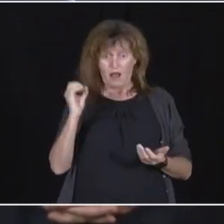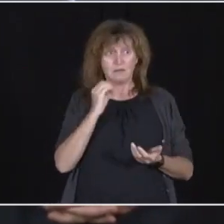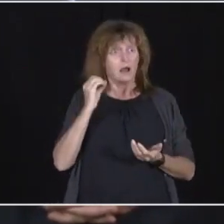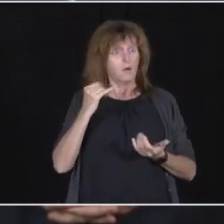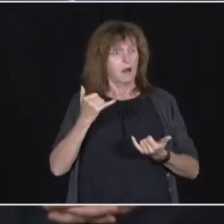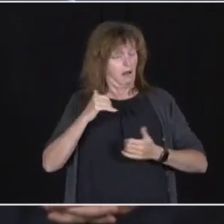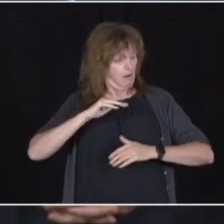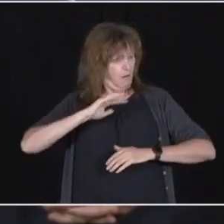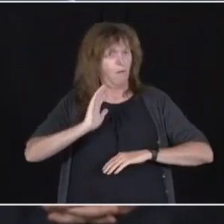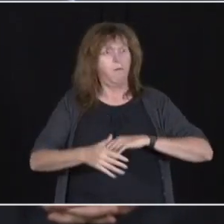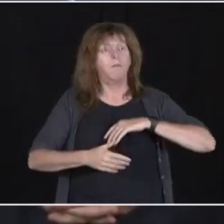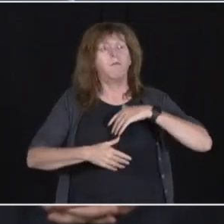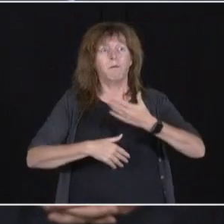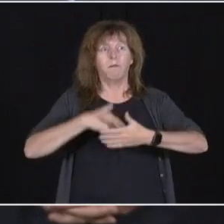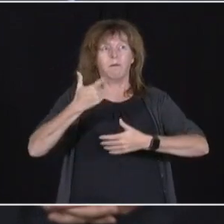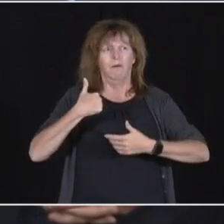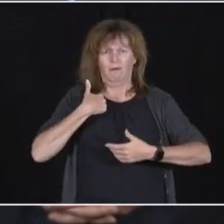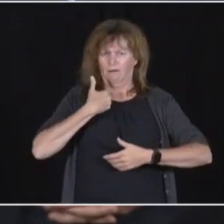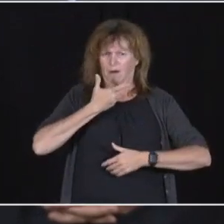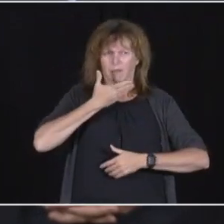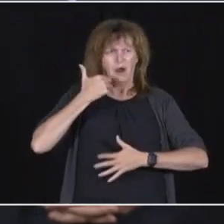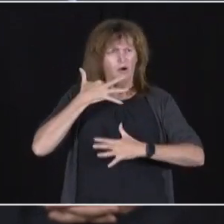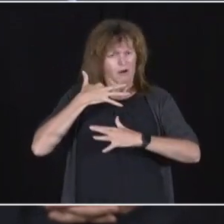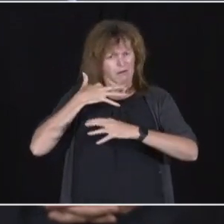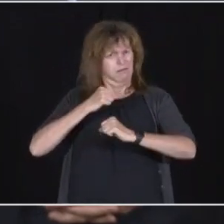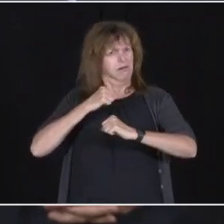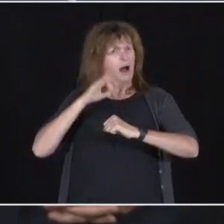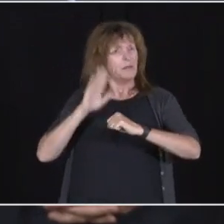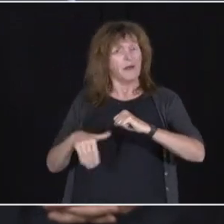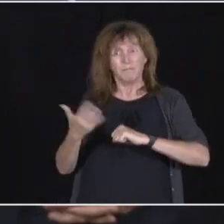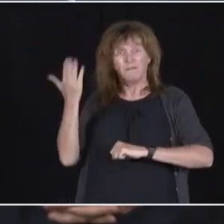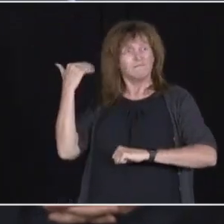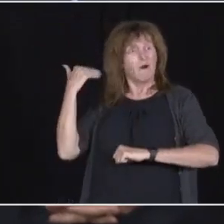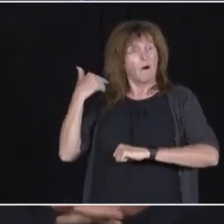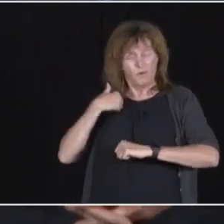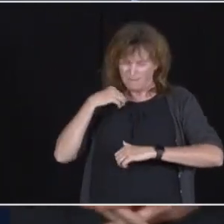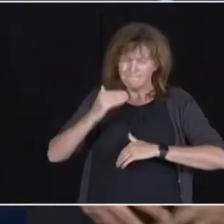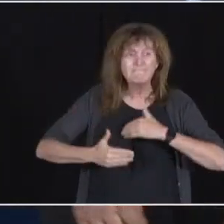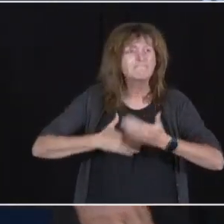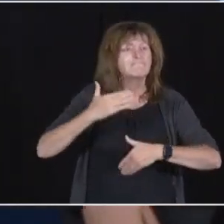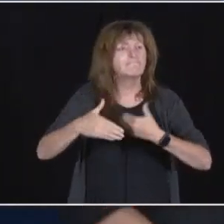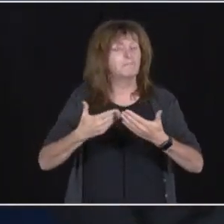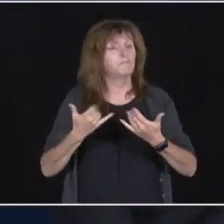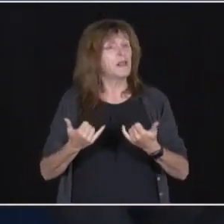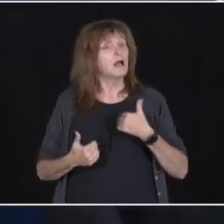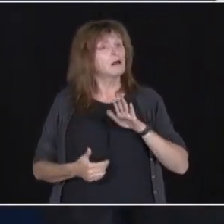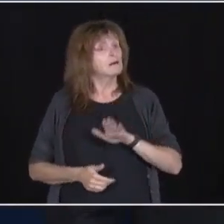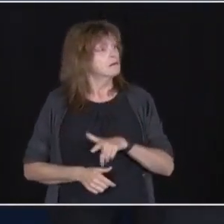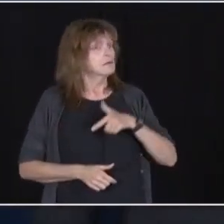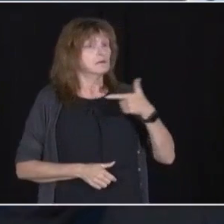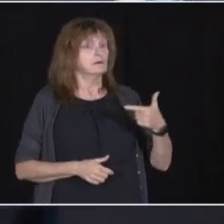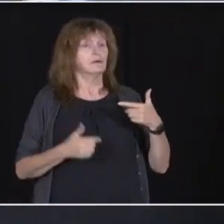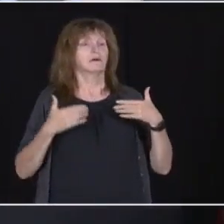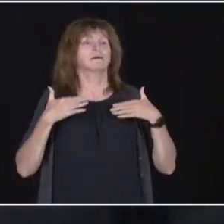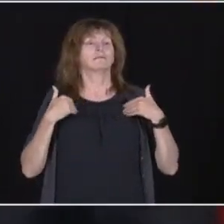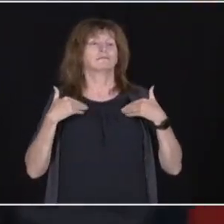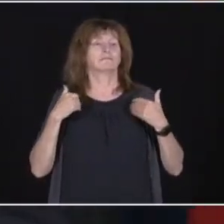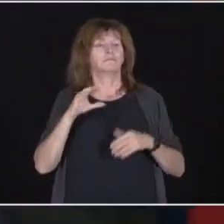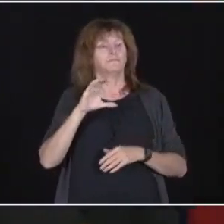coming back stronger than ever before. Thank you and God bless the people of Ontario. Now, I will pass it over to minister Calandra.